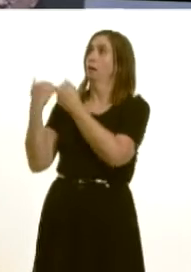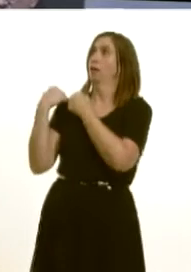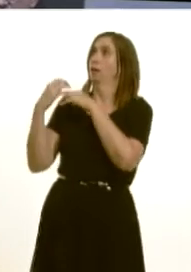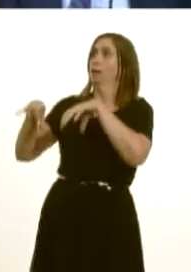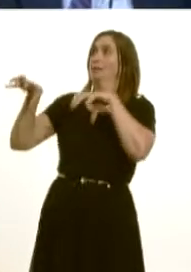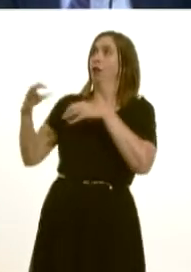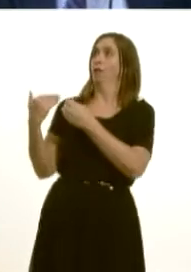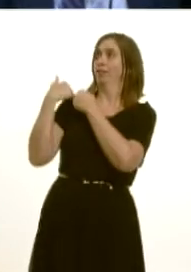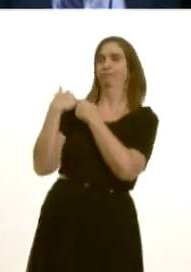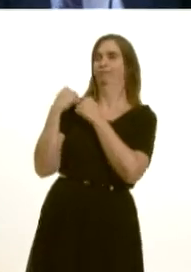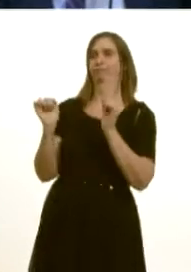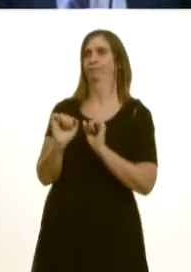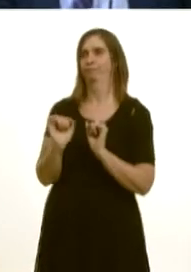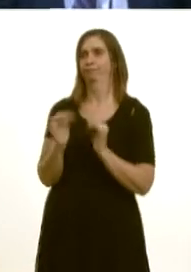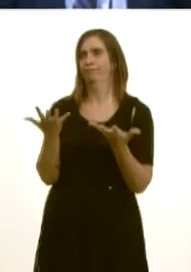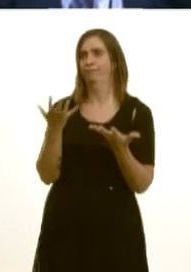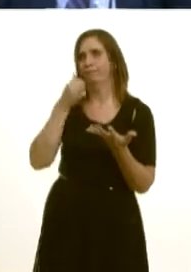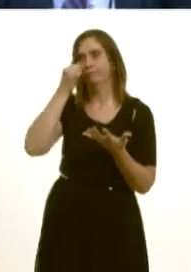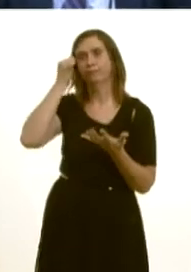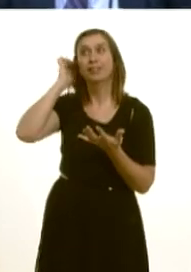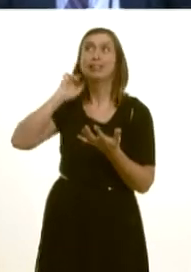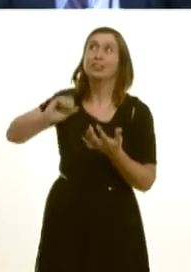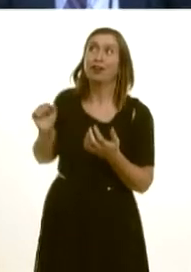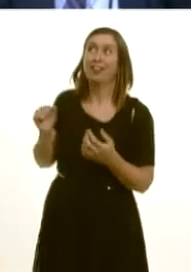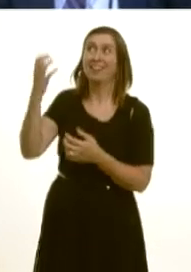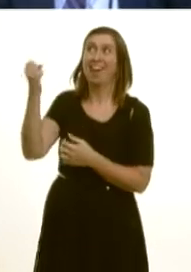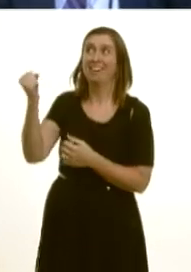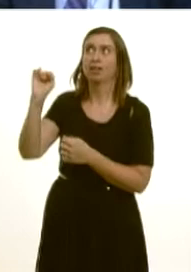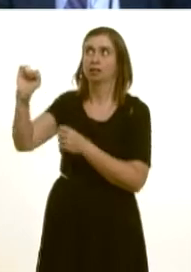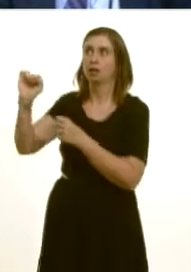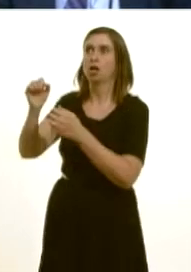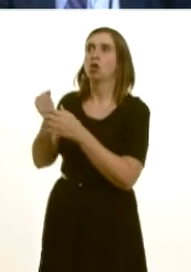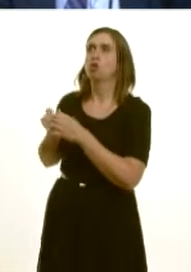unlike in Scotland, rail infrastructure is still a matter for Whitehall.